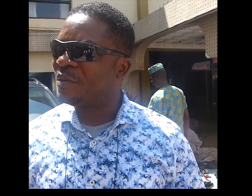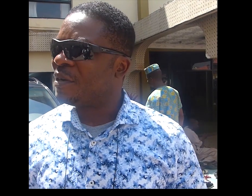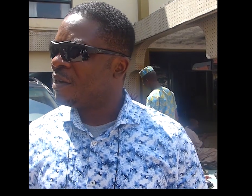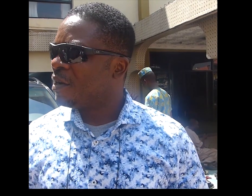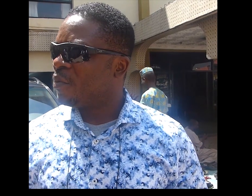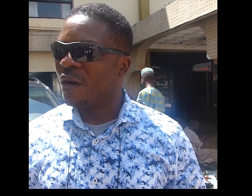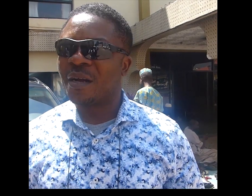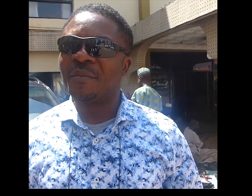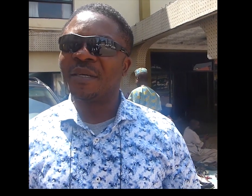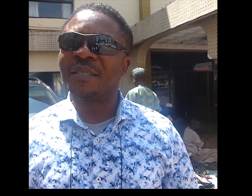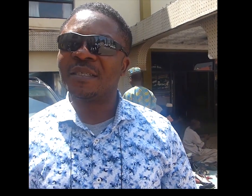in Kaduna, they've come to welcome us, the journey was smooth.